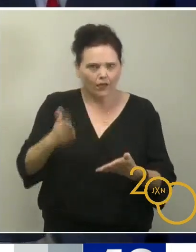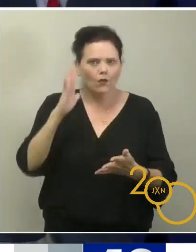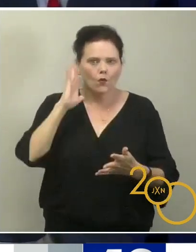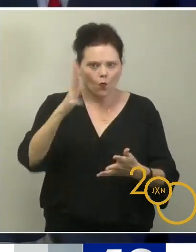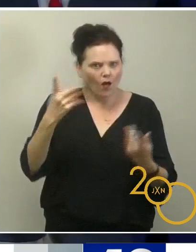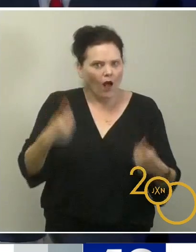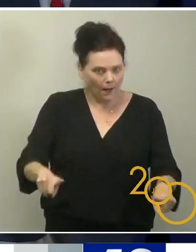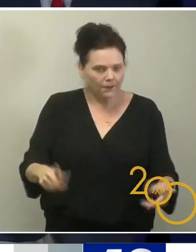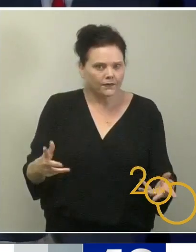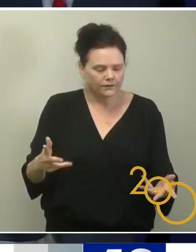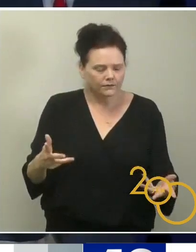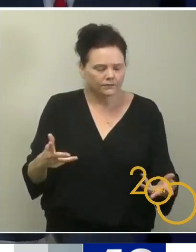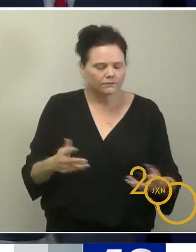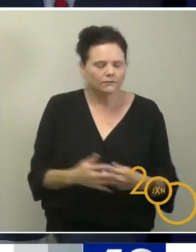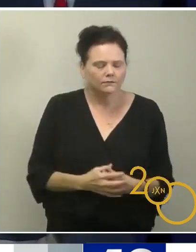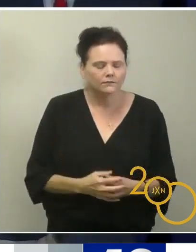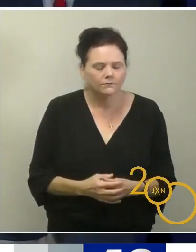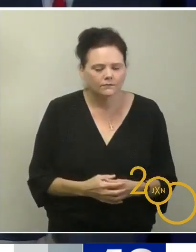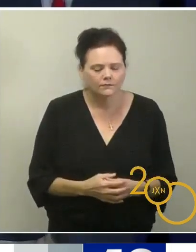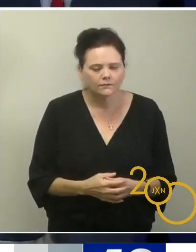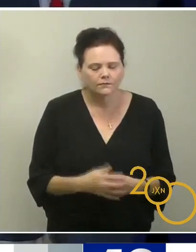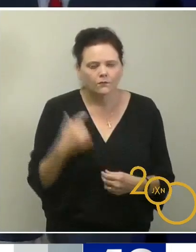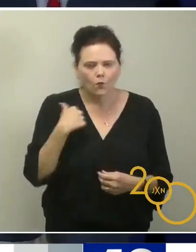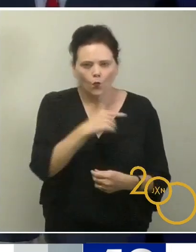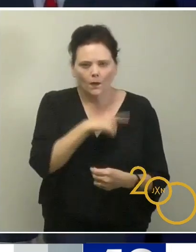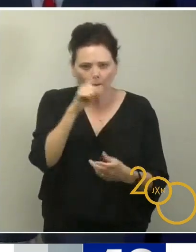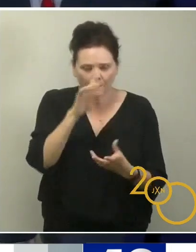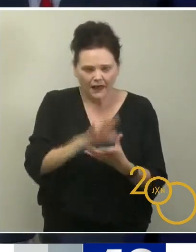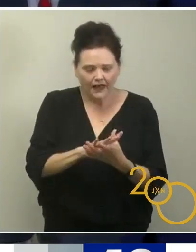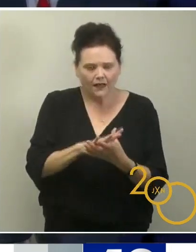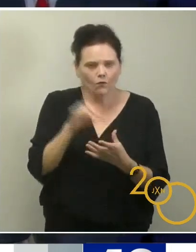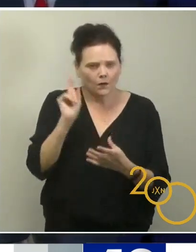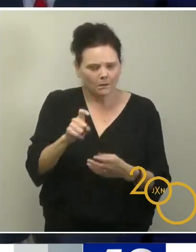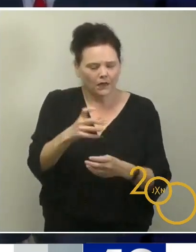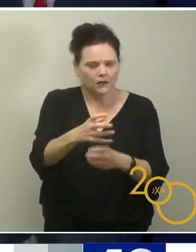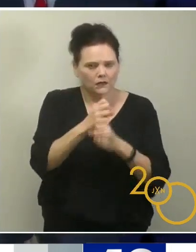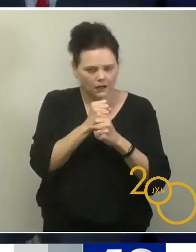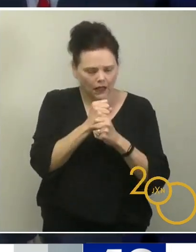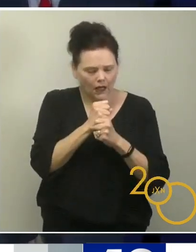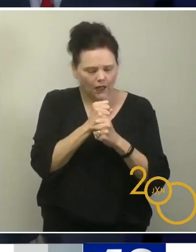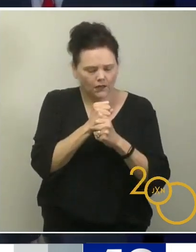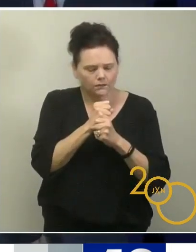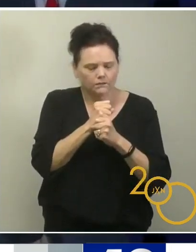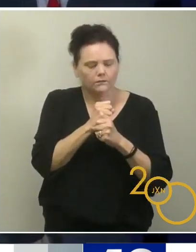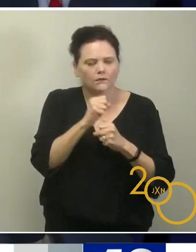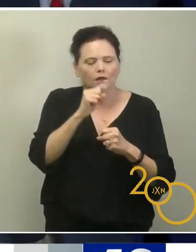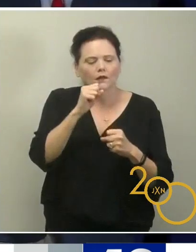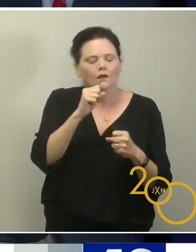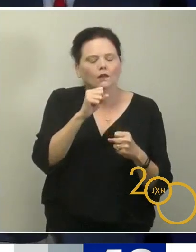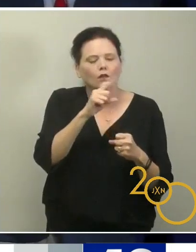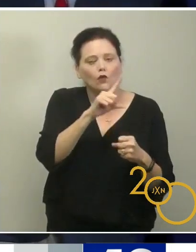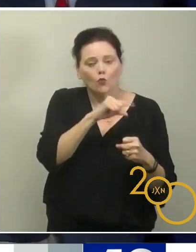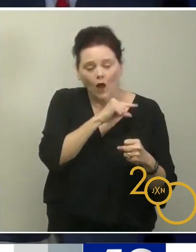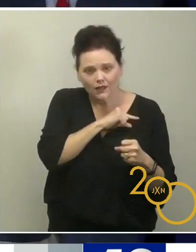THINGS LIKE WHEN YOU TURN ON WATER FOR A SHOWER OR WHEN YOU GO TO FLUSH YOUR TOILET THAT THOSE THINGS HAPPEN.